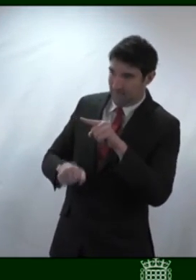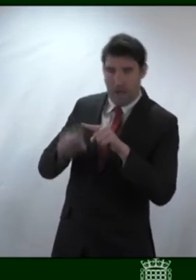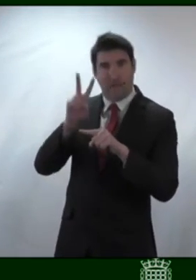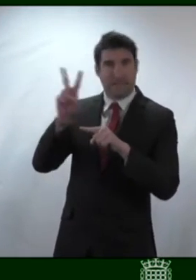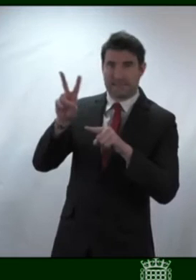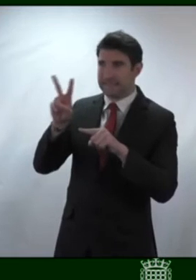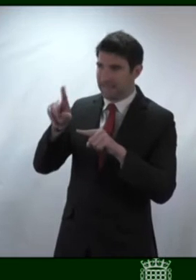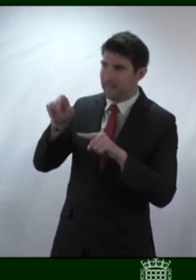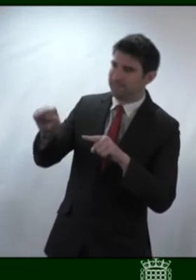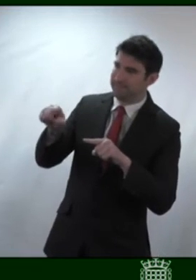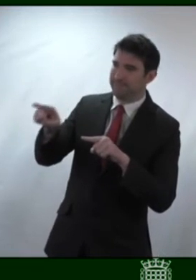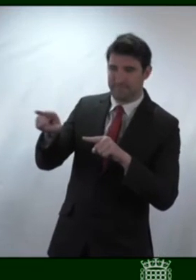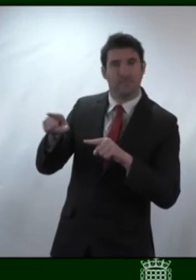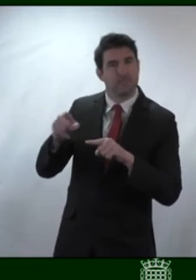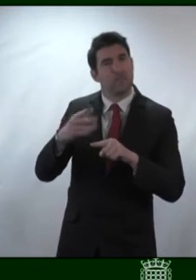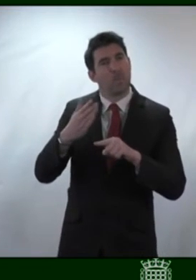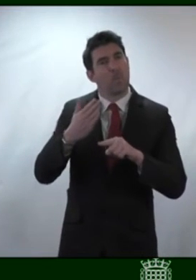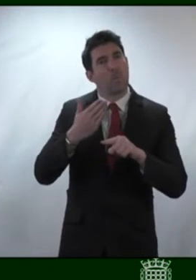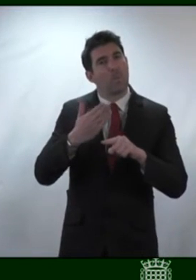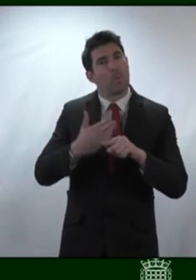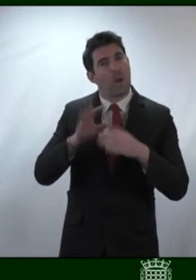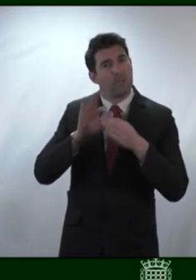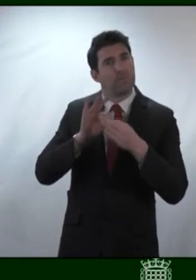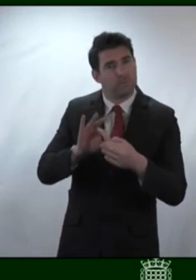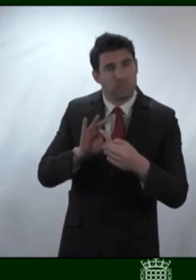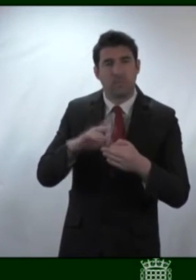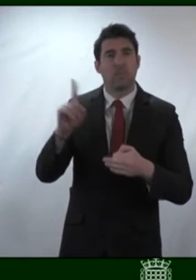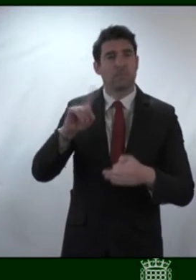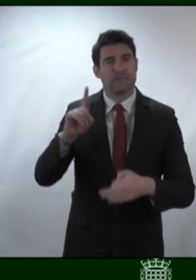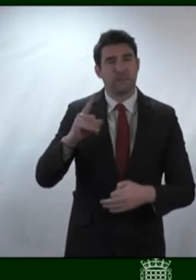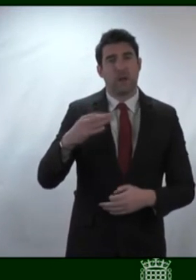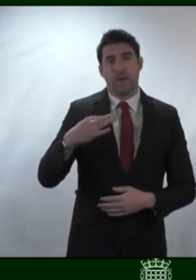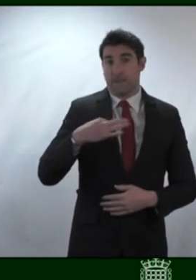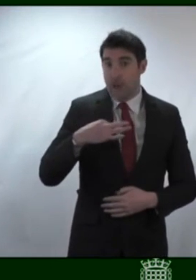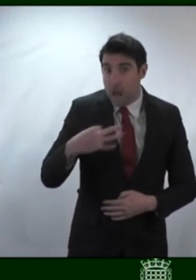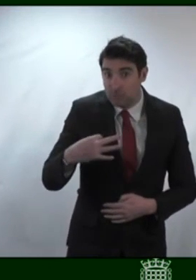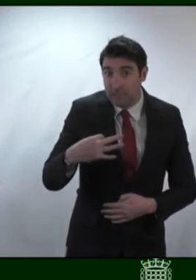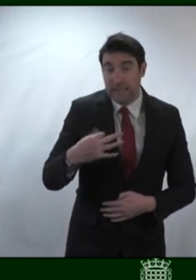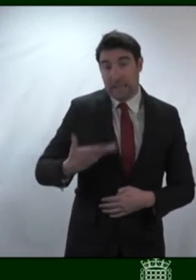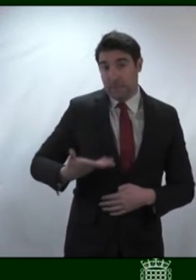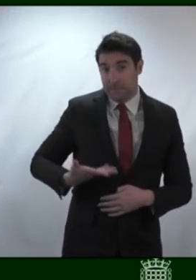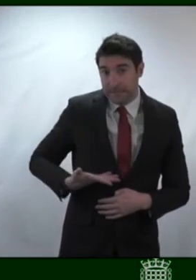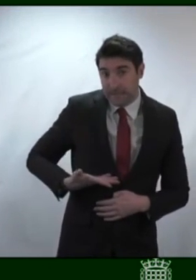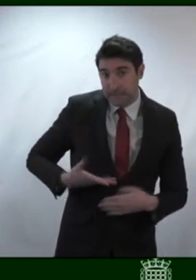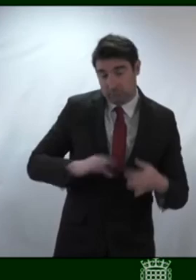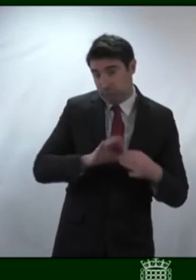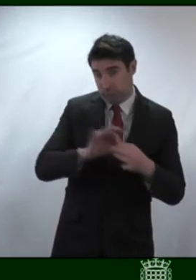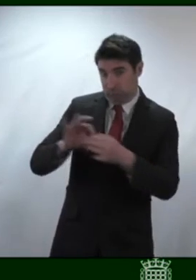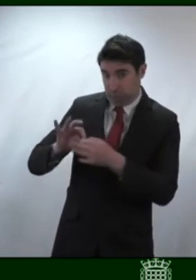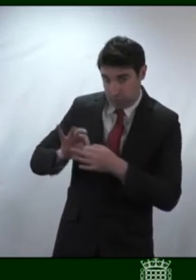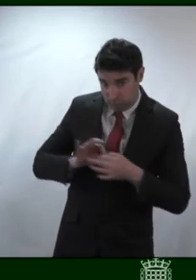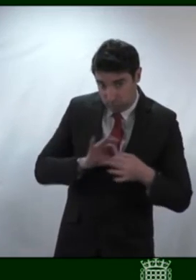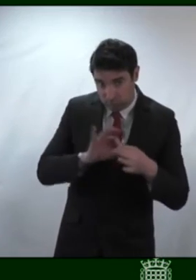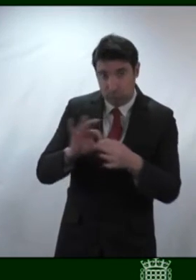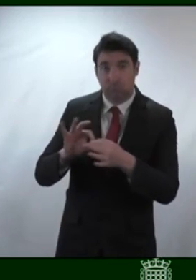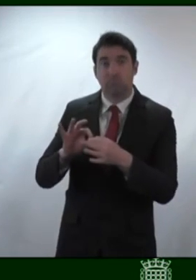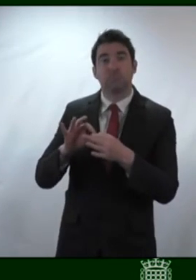partners across the voluntary sector. We have been in initial discussions with Buckinghamshire